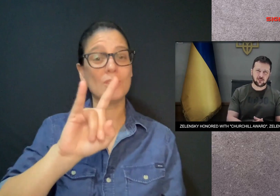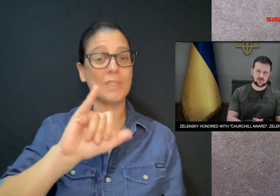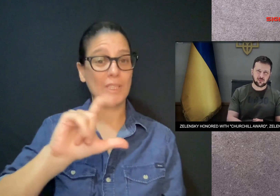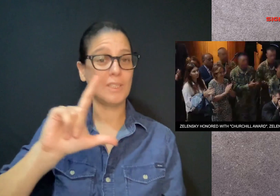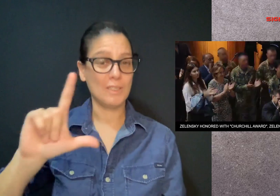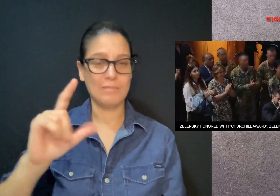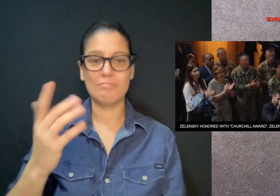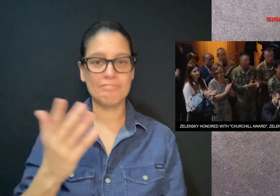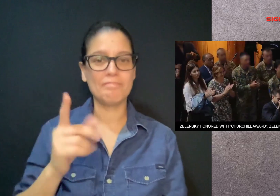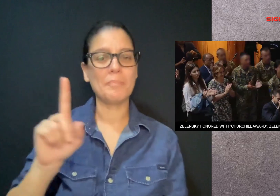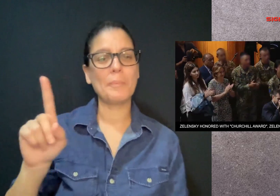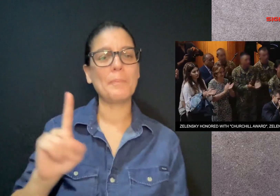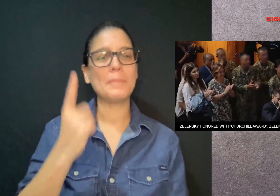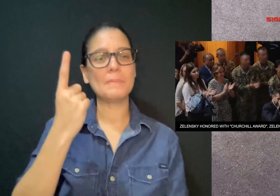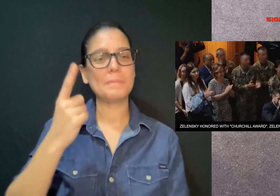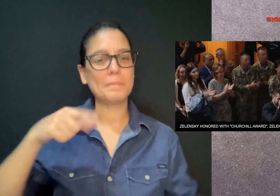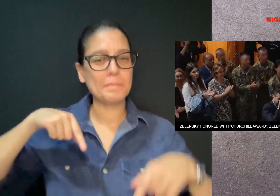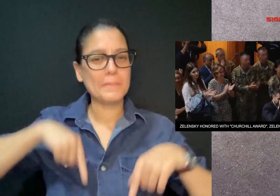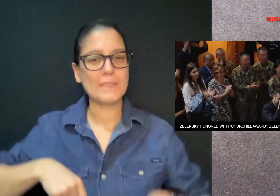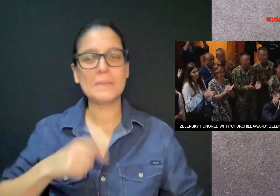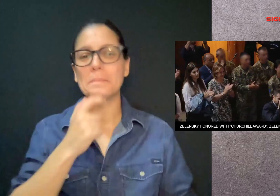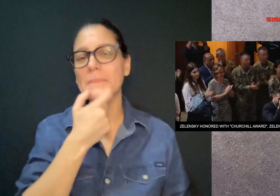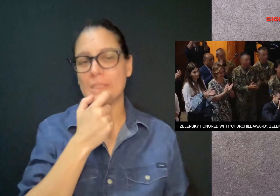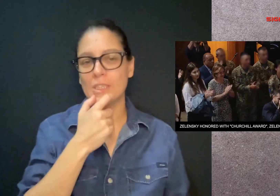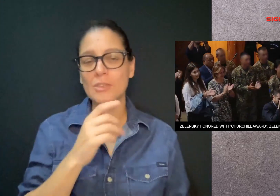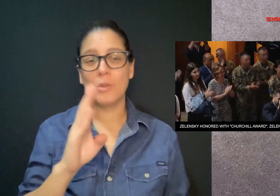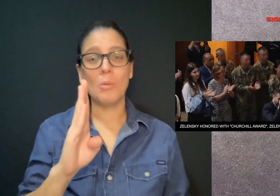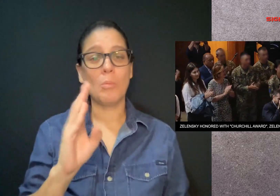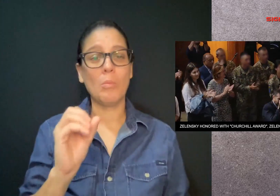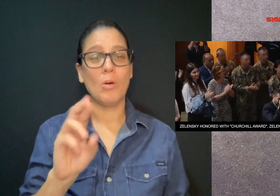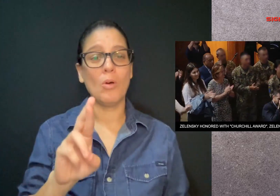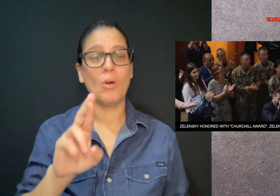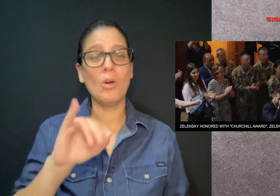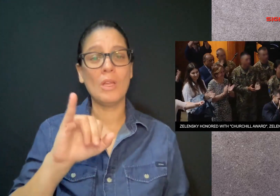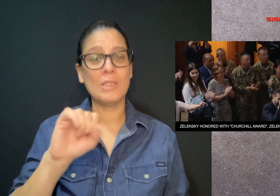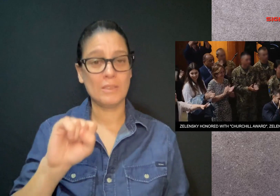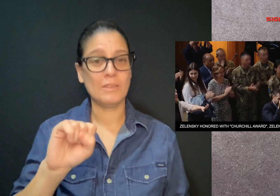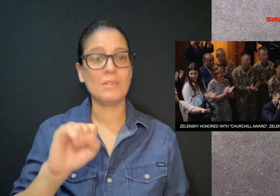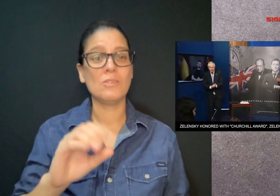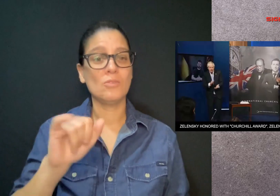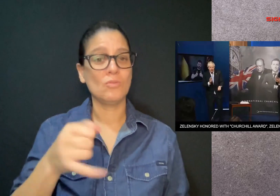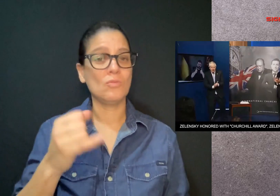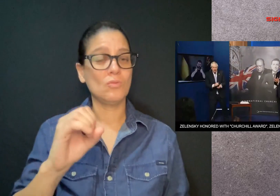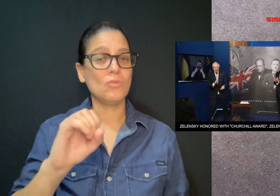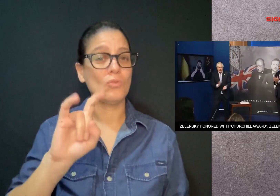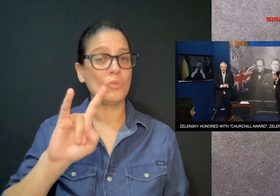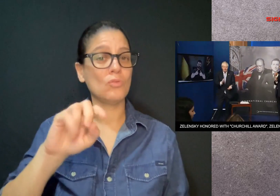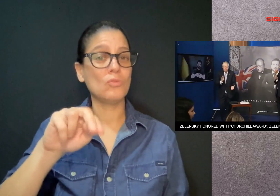Ukrainian President Volodomyr Zelensky was honored with the Churchill award by British